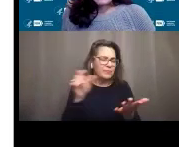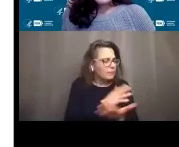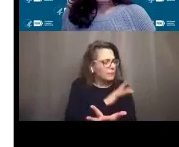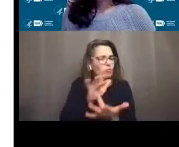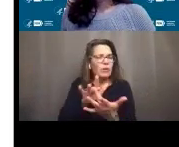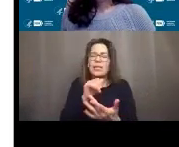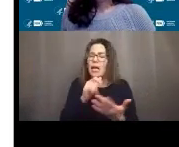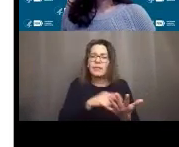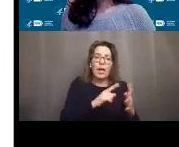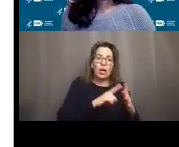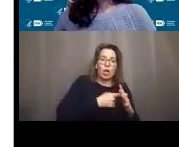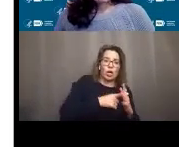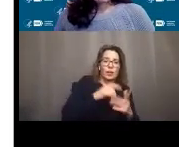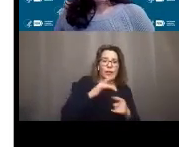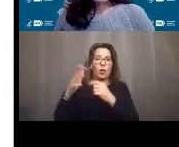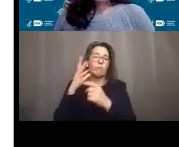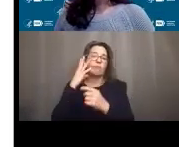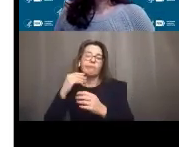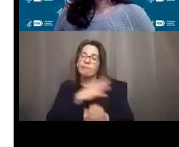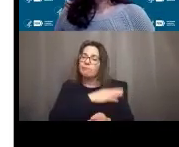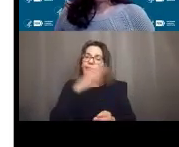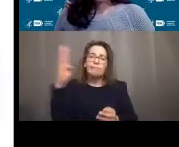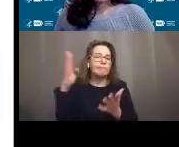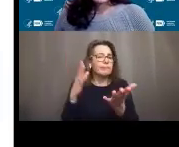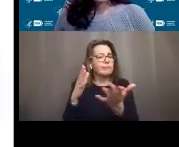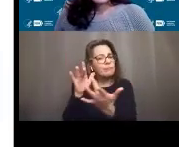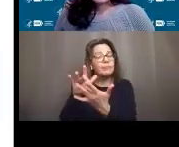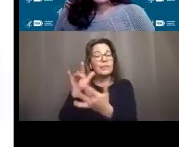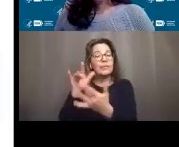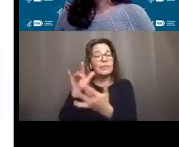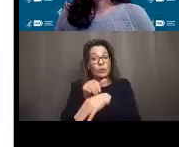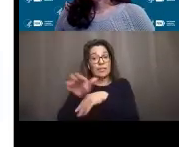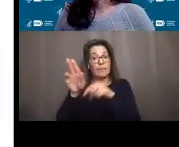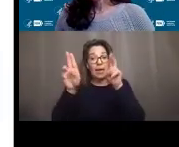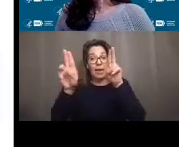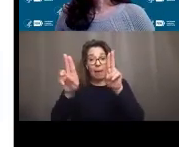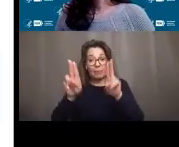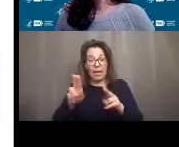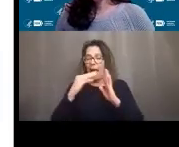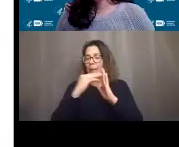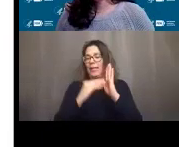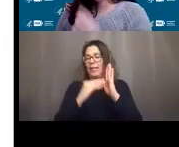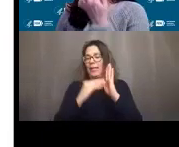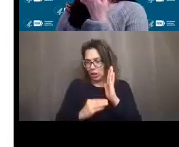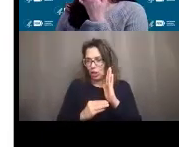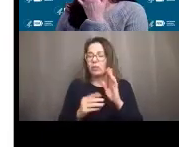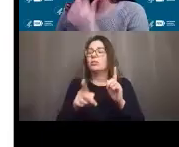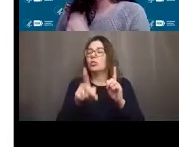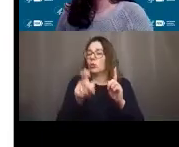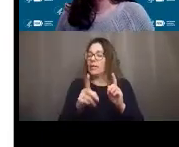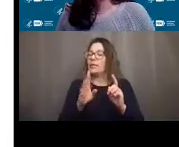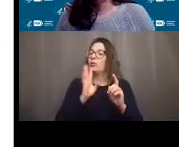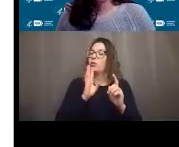but the NIH can help repay your student loans. It's up to $50,000 per year.